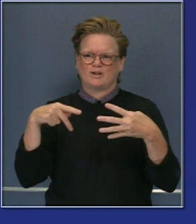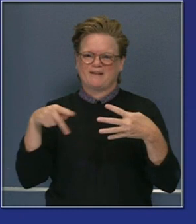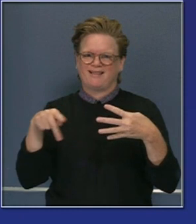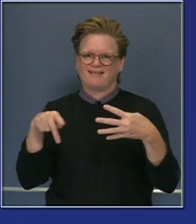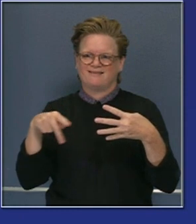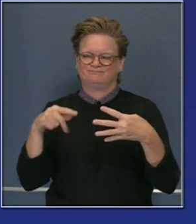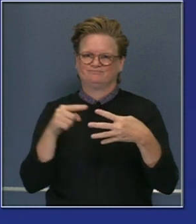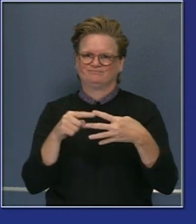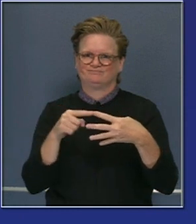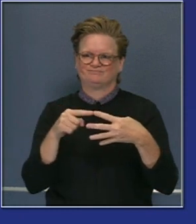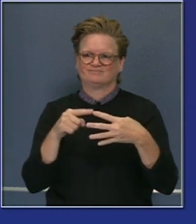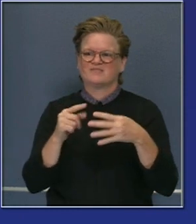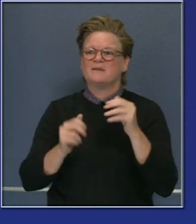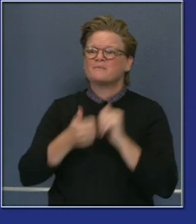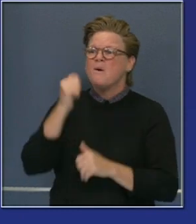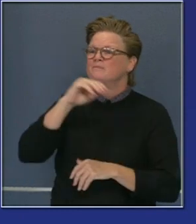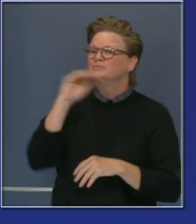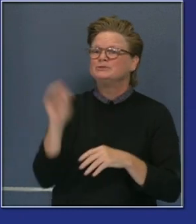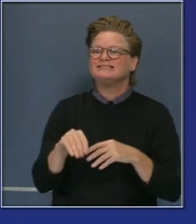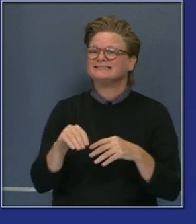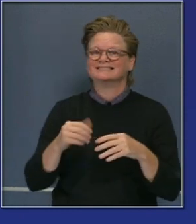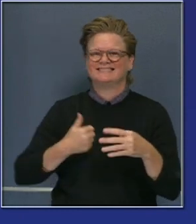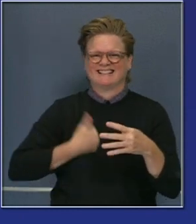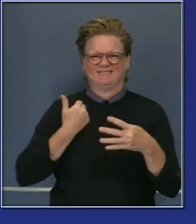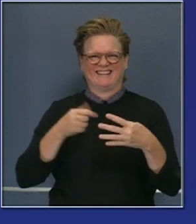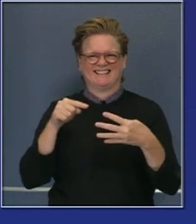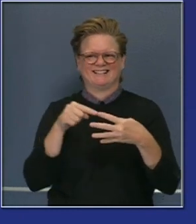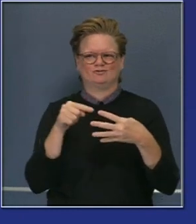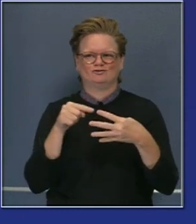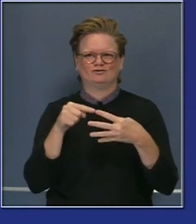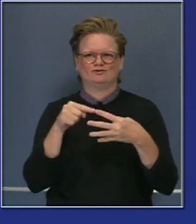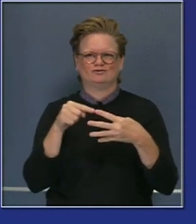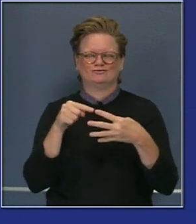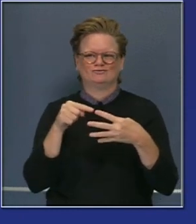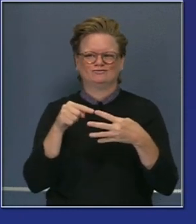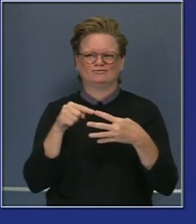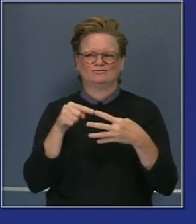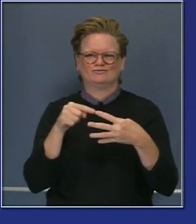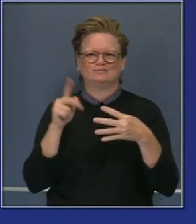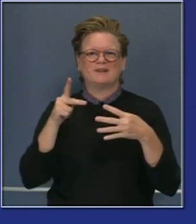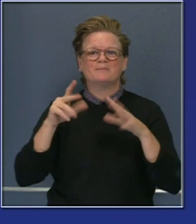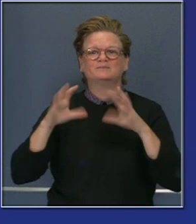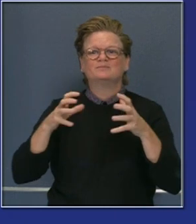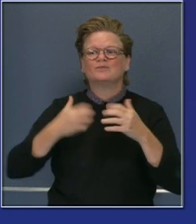THE STATE OF CALIFORNIA ARE LIVING IN THE PURPLE COUNTIES.